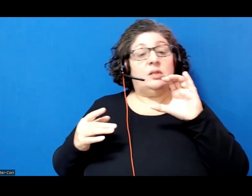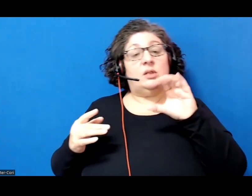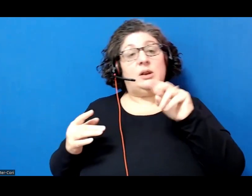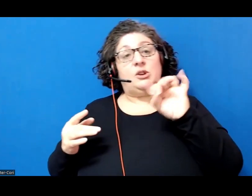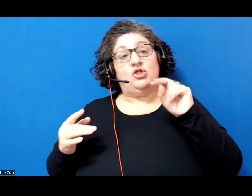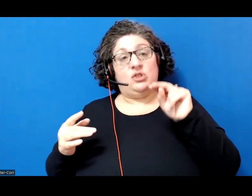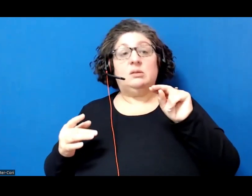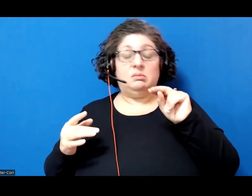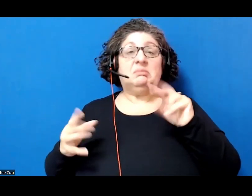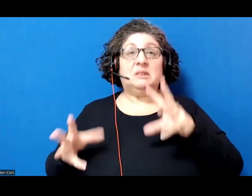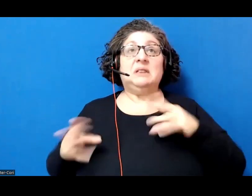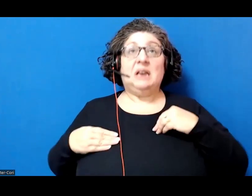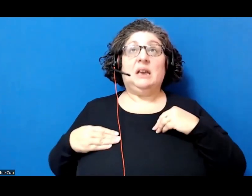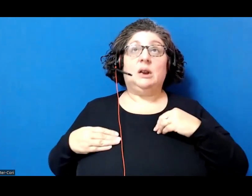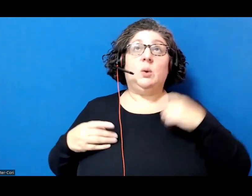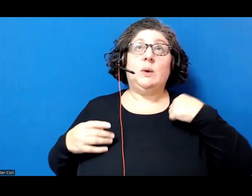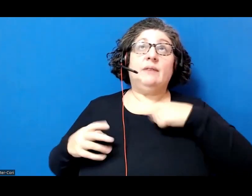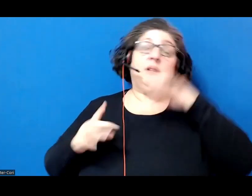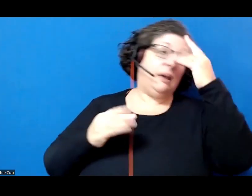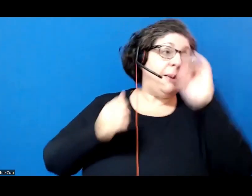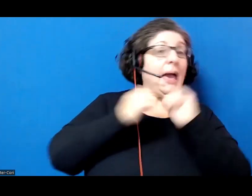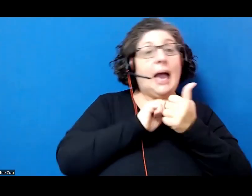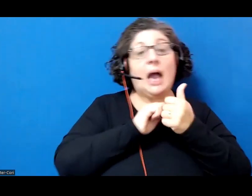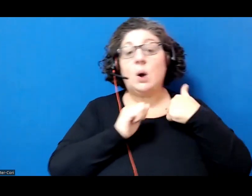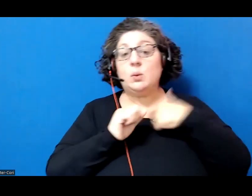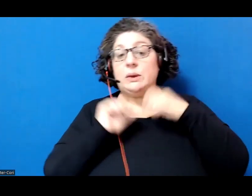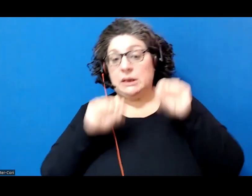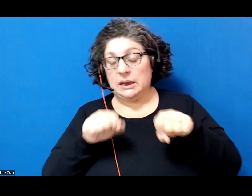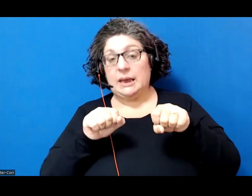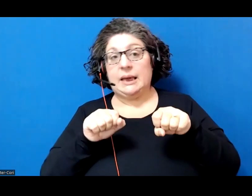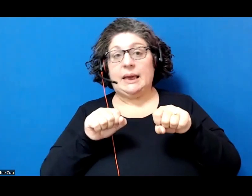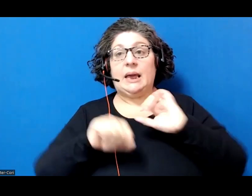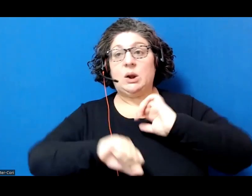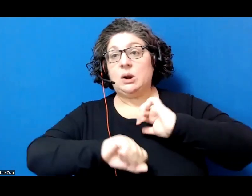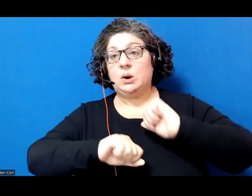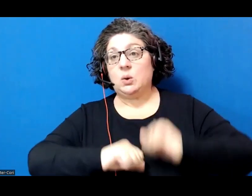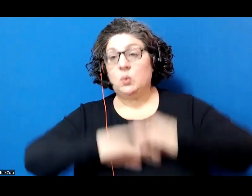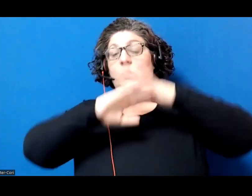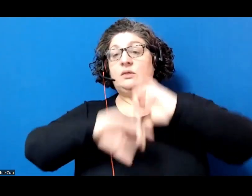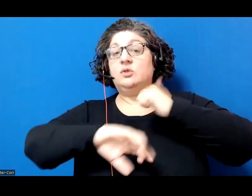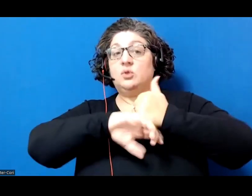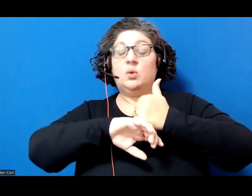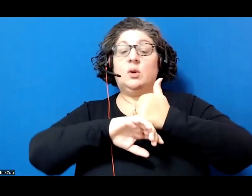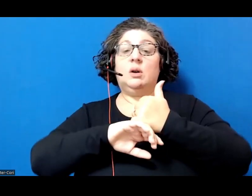We ought to be looking at ways that we can restore the legitimacy of the court and have